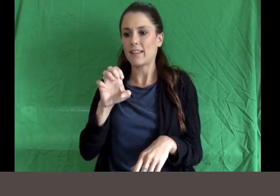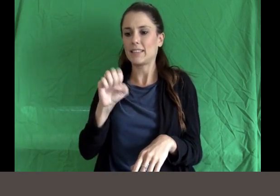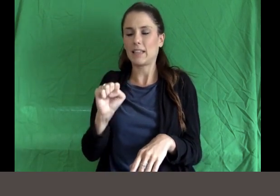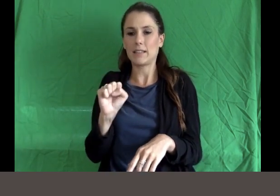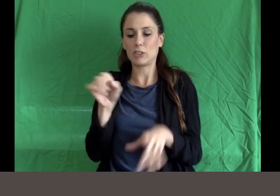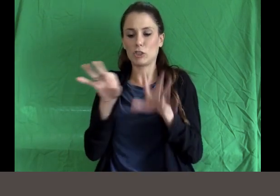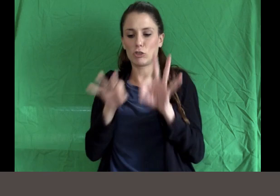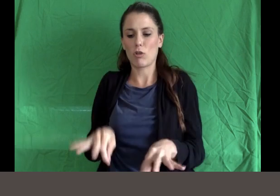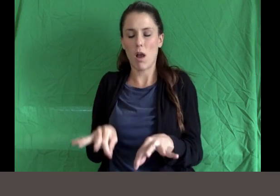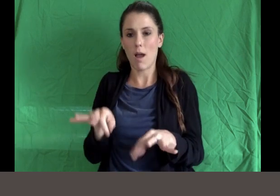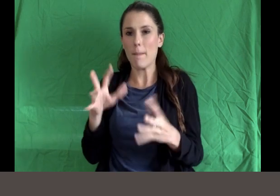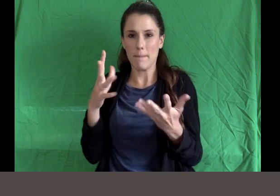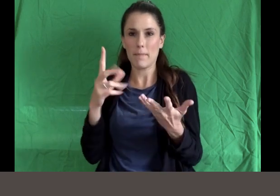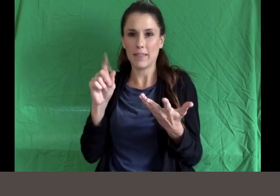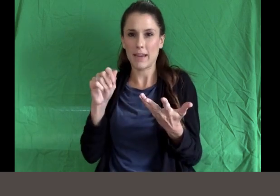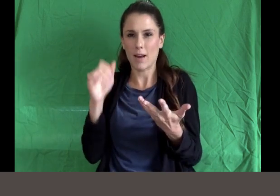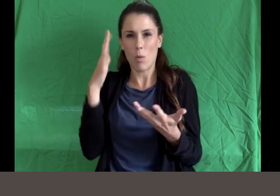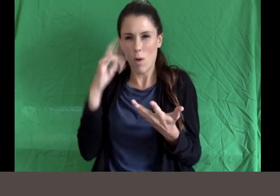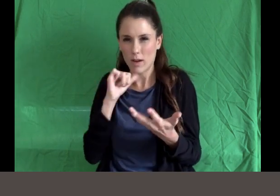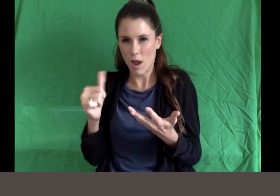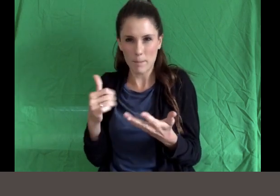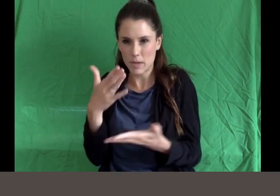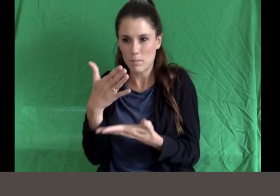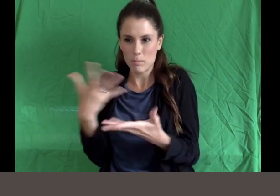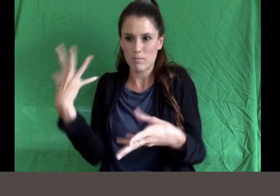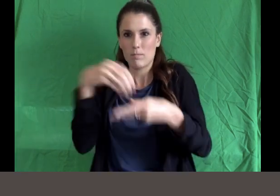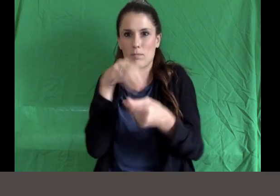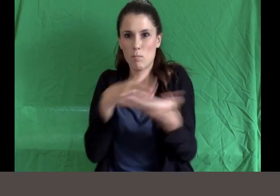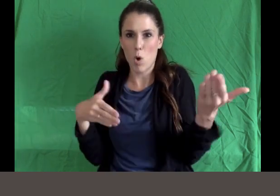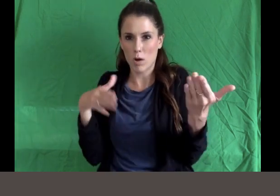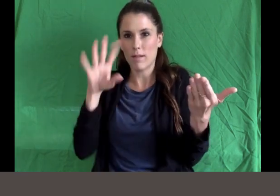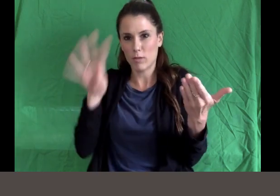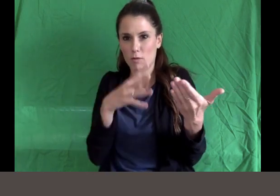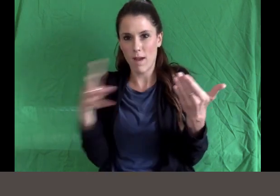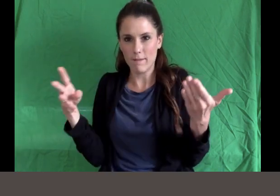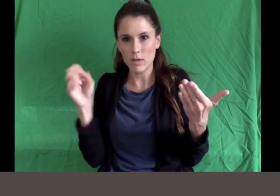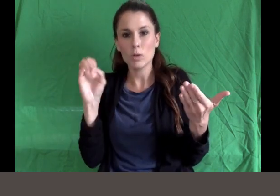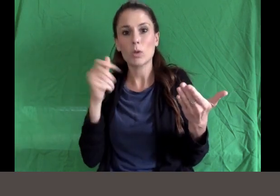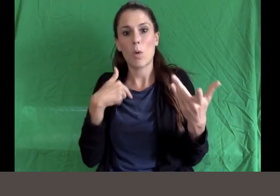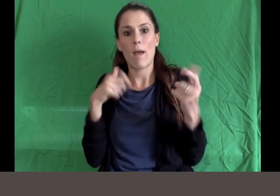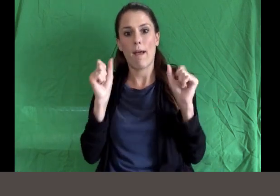another graphical element in themselves and so I can actually chart here annotate the true minimum